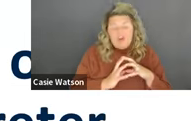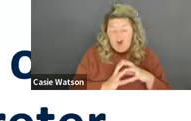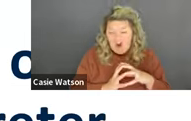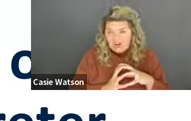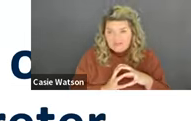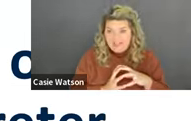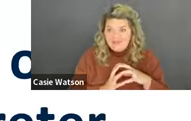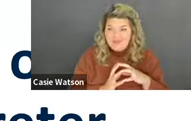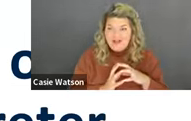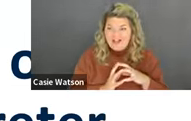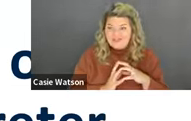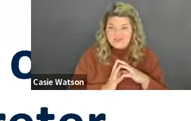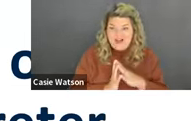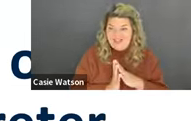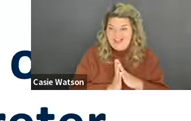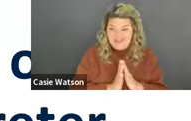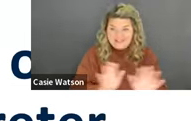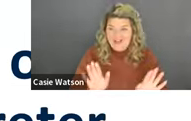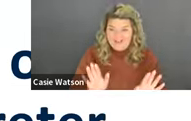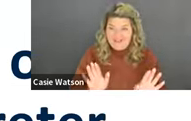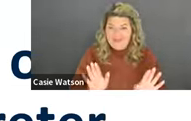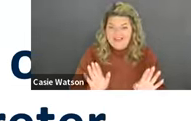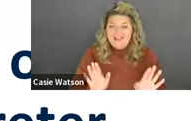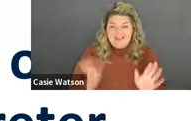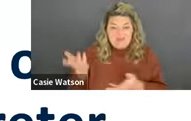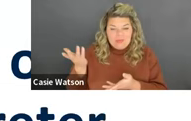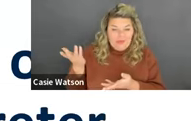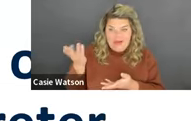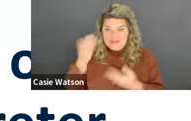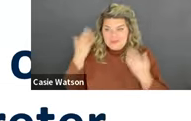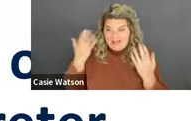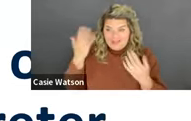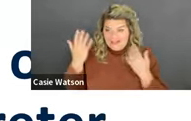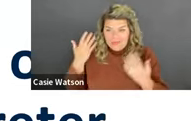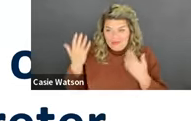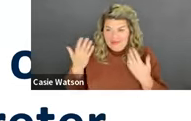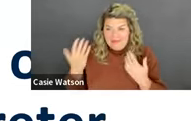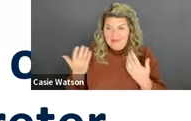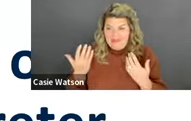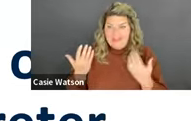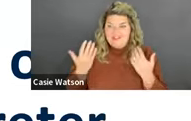is hard. If you guys try that yourself, I mean, Deaf people don't have this magic lip reading ability.